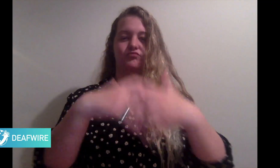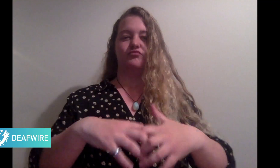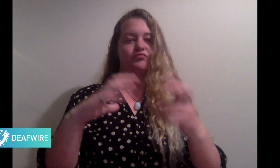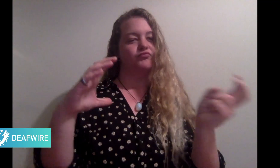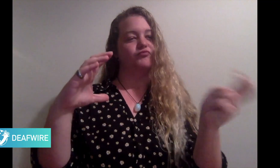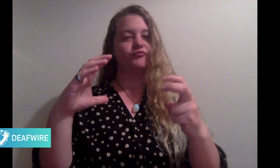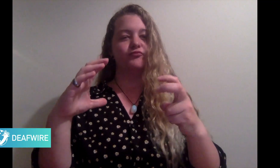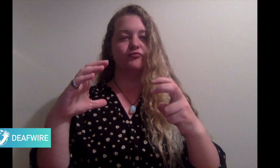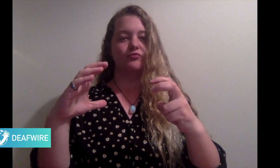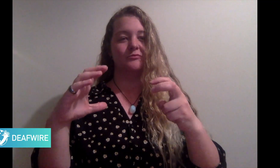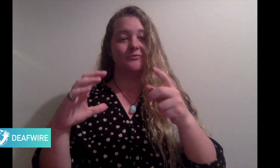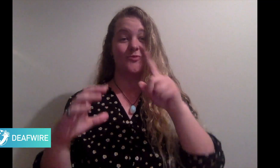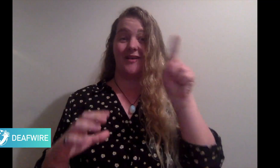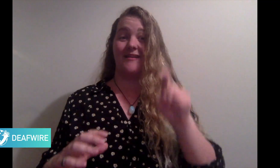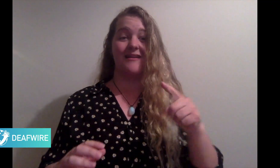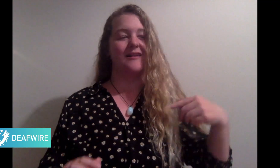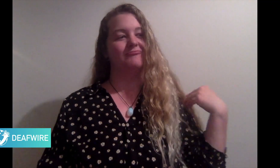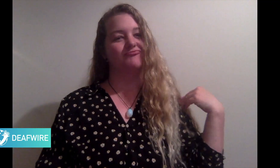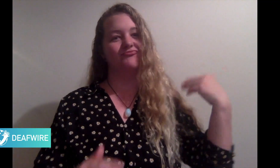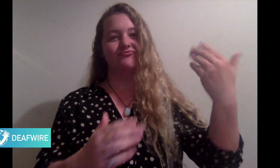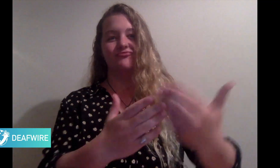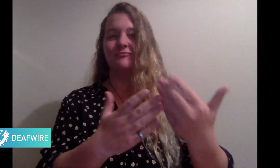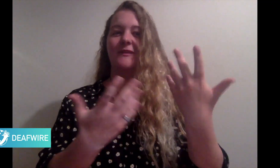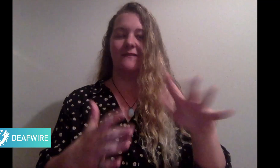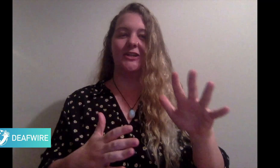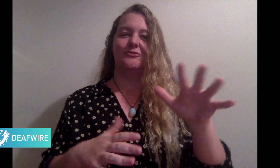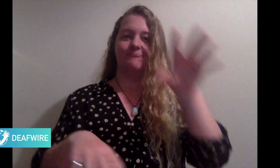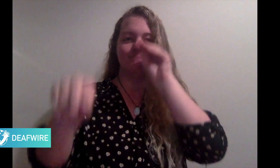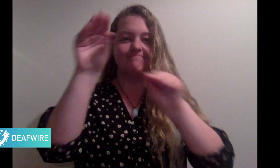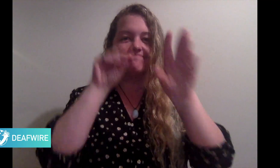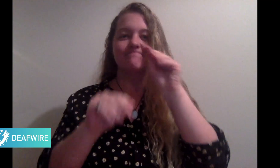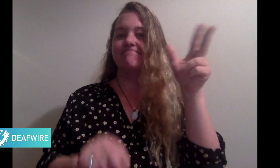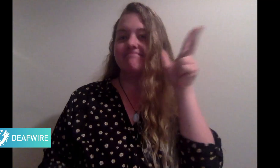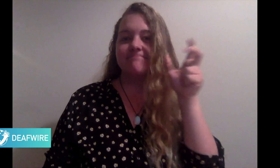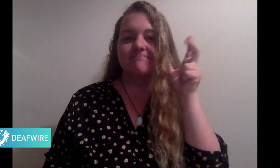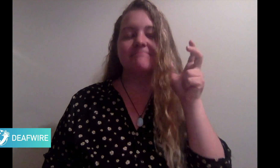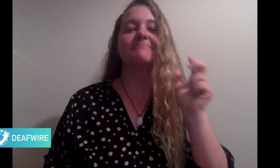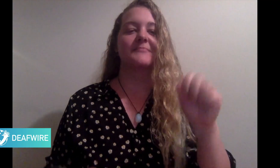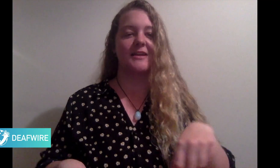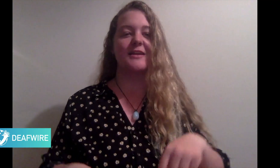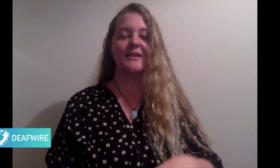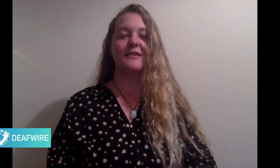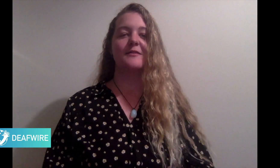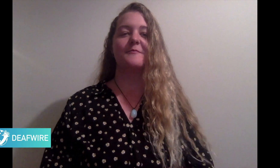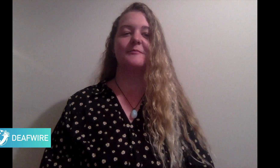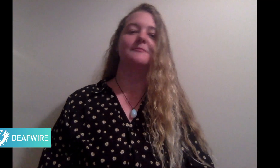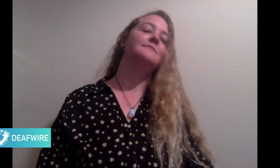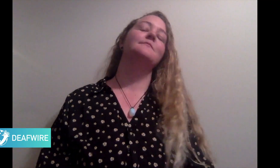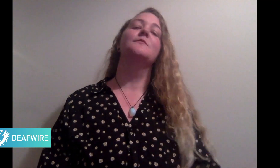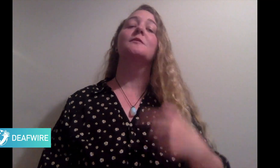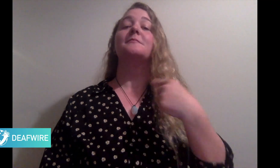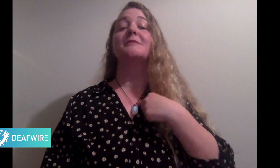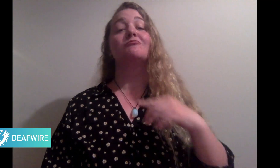came with the CI because I already had practiced listening my whole life.